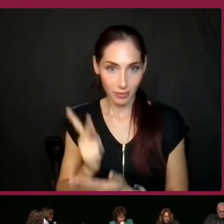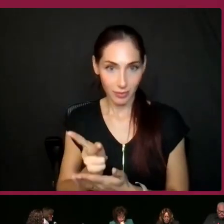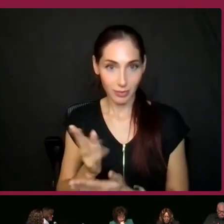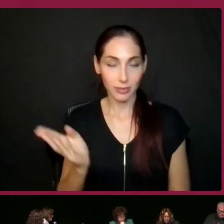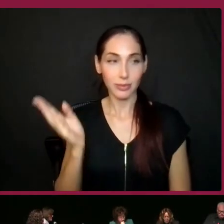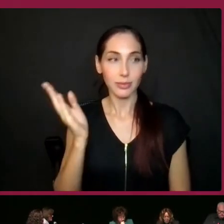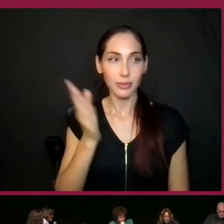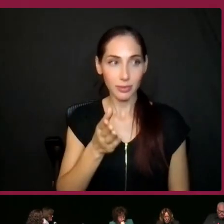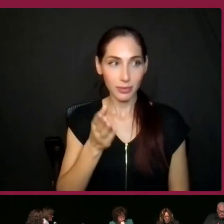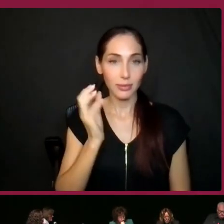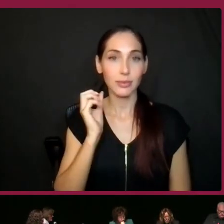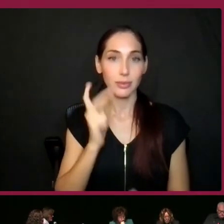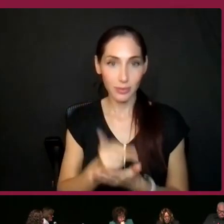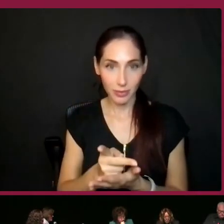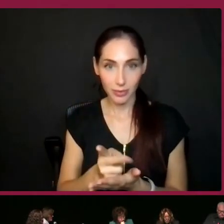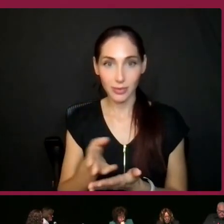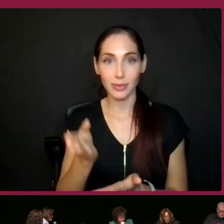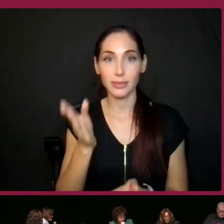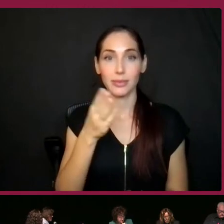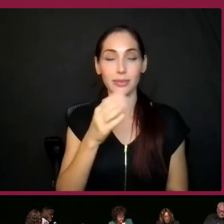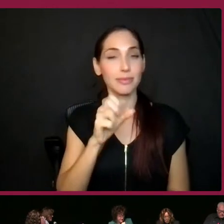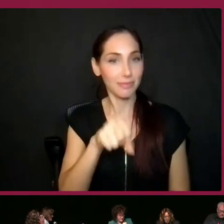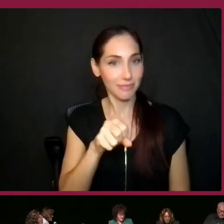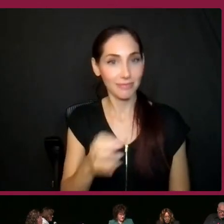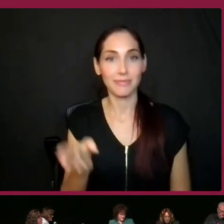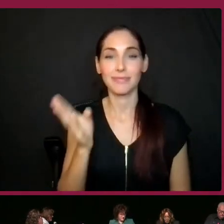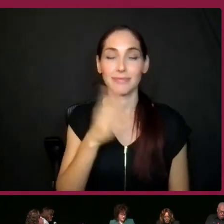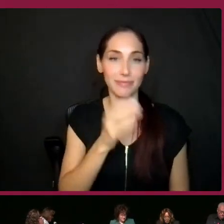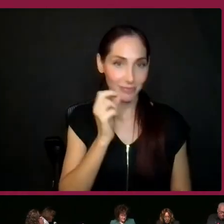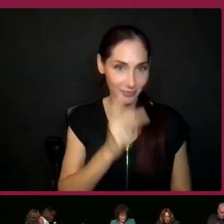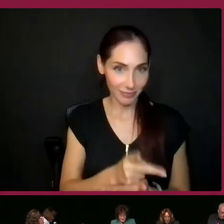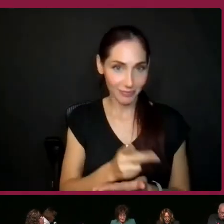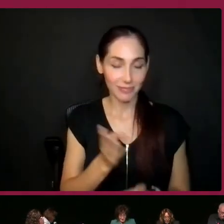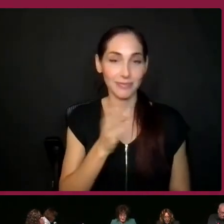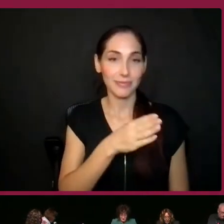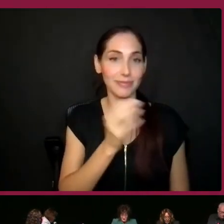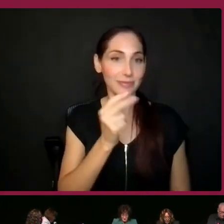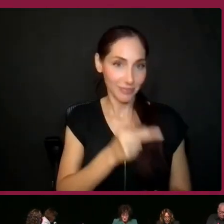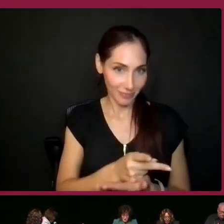Trustee Rives? Aye. Aye. Trustee Buffalo? Yes. Trustee Adams? Aye. Trustee Harvey? Yes. Motion carries.